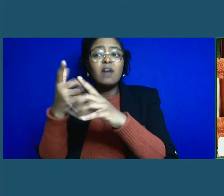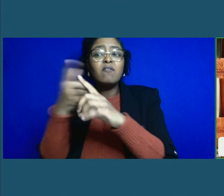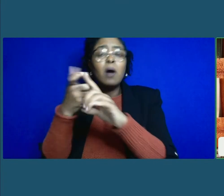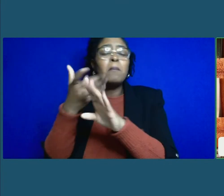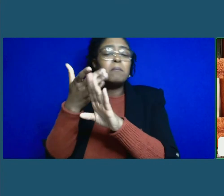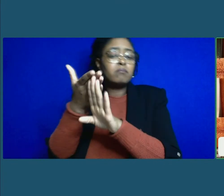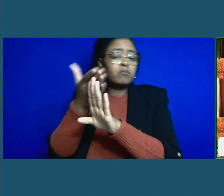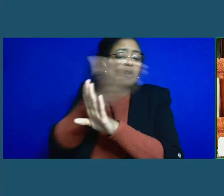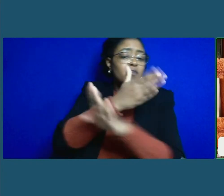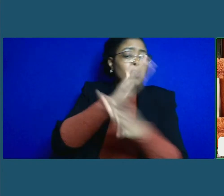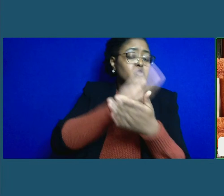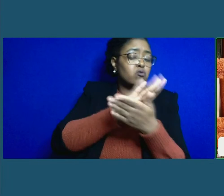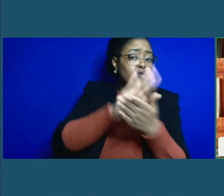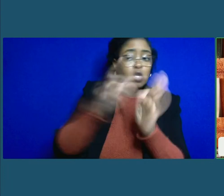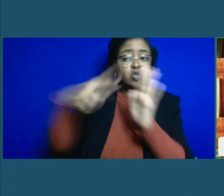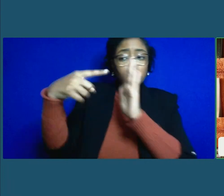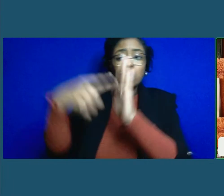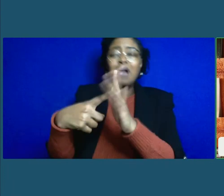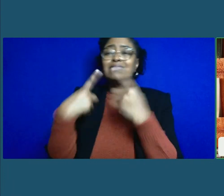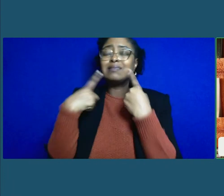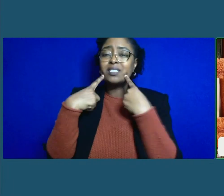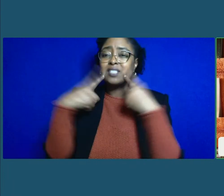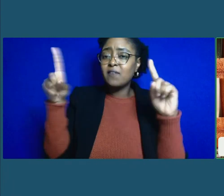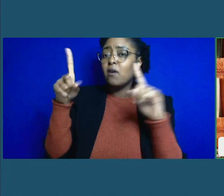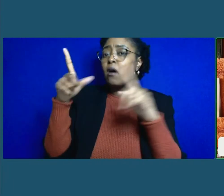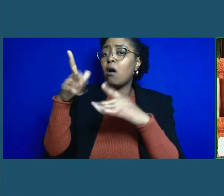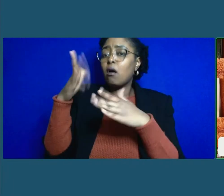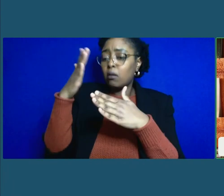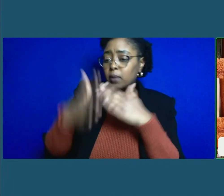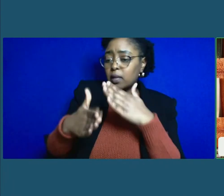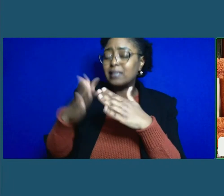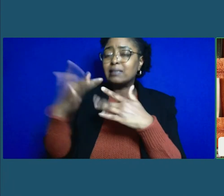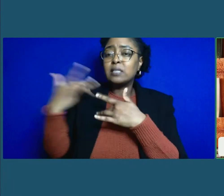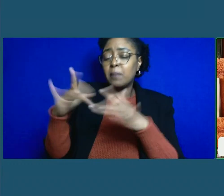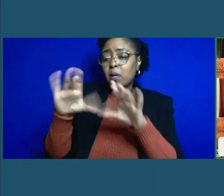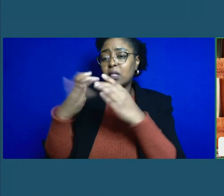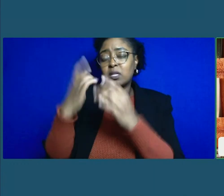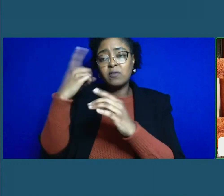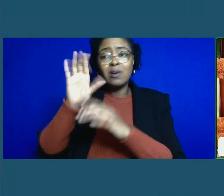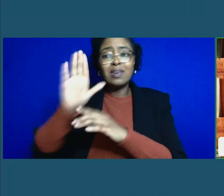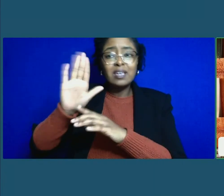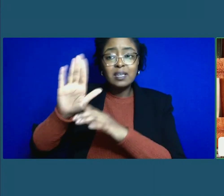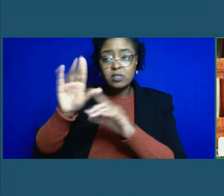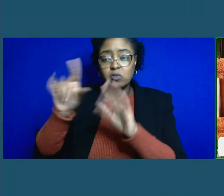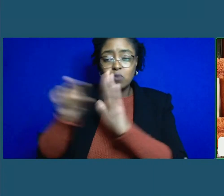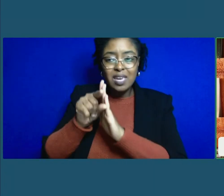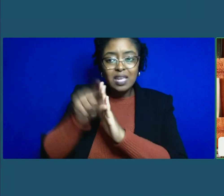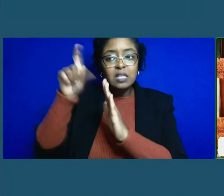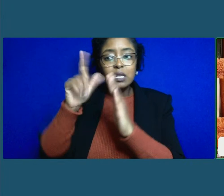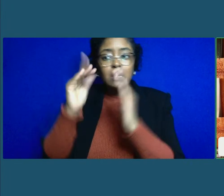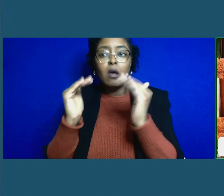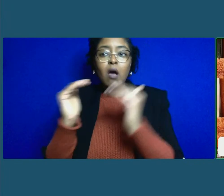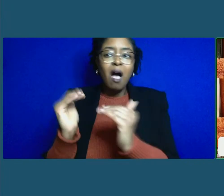textbook information from his prior school to demonstrate that he had successfully completed